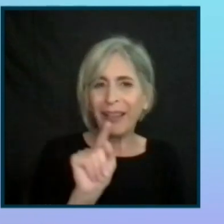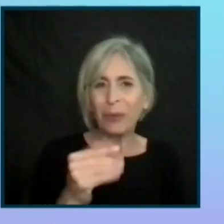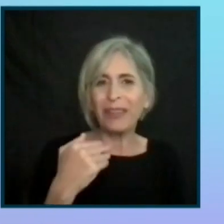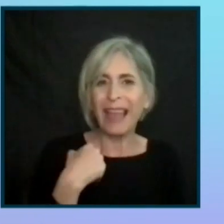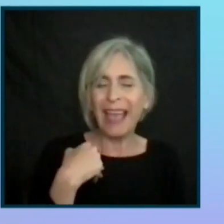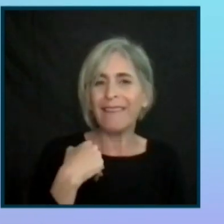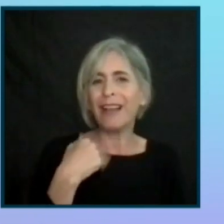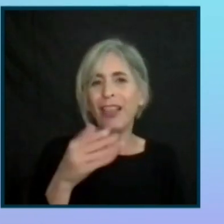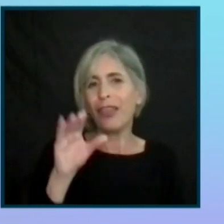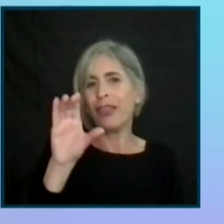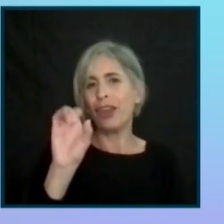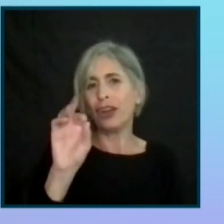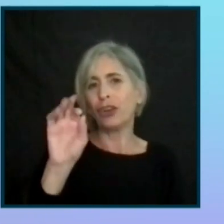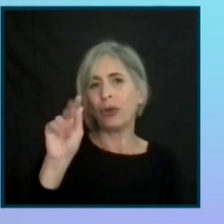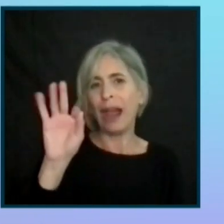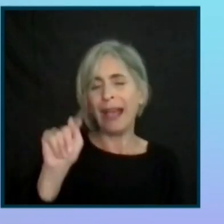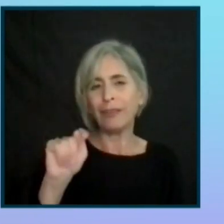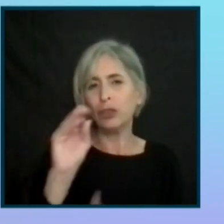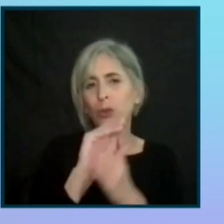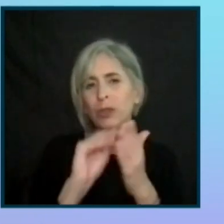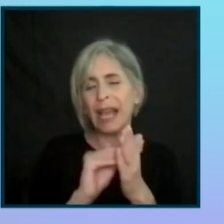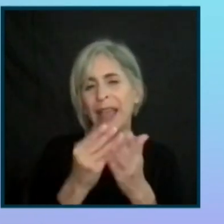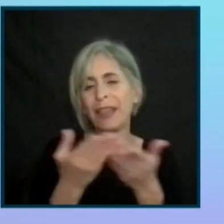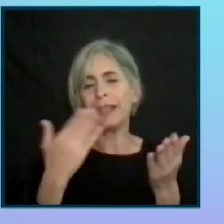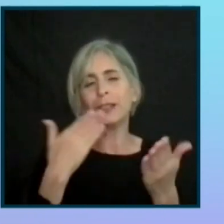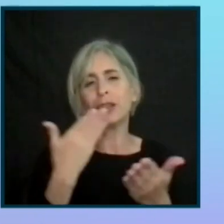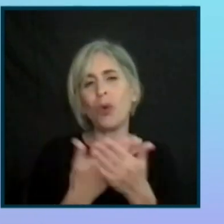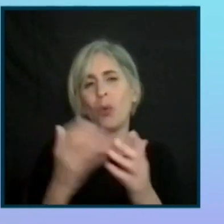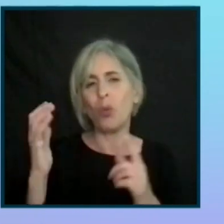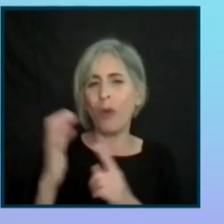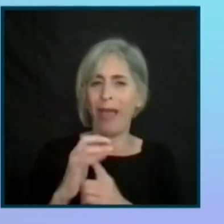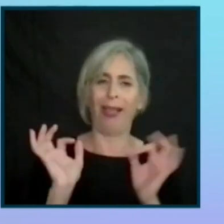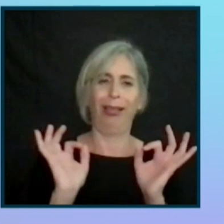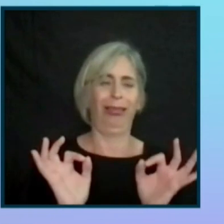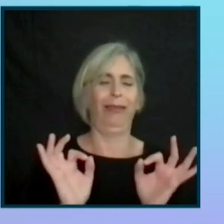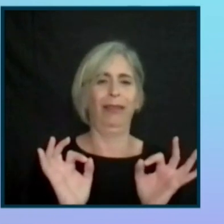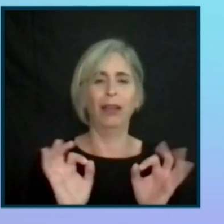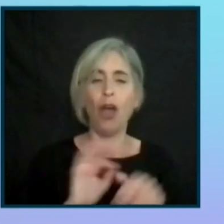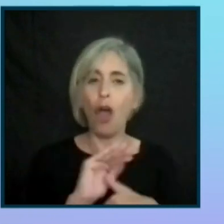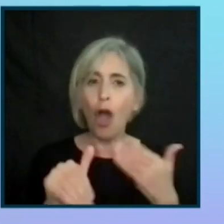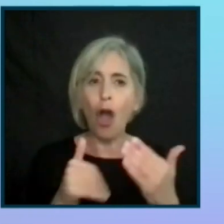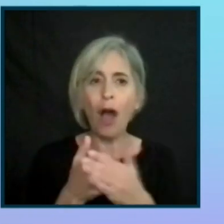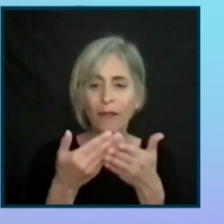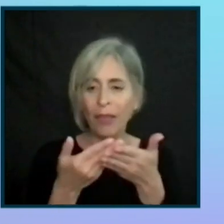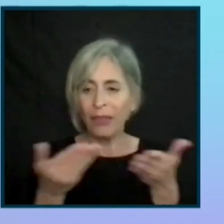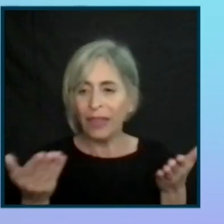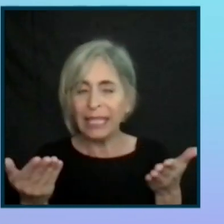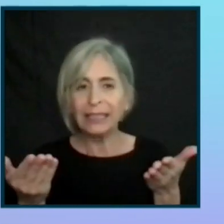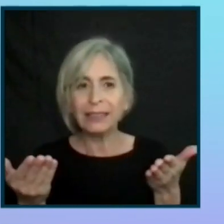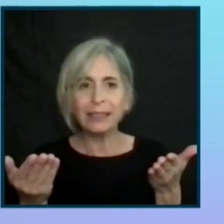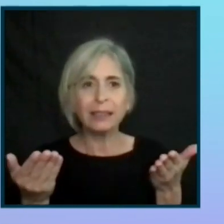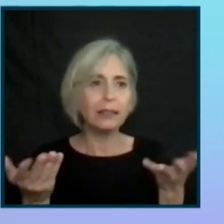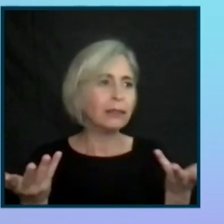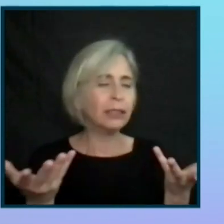of designing things well. And so all of these things just take a lot of work.